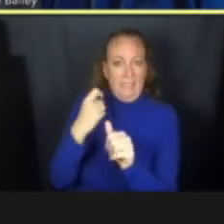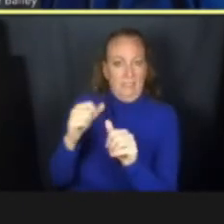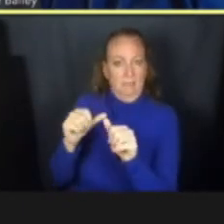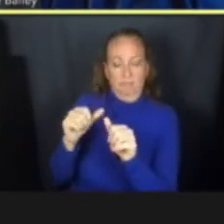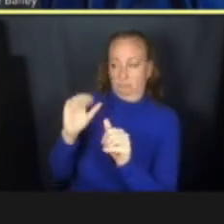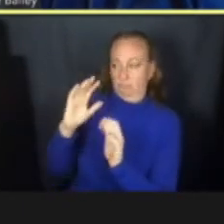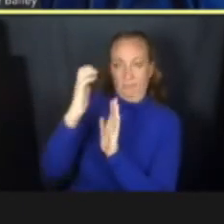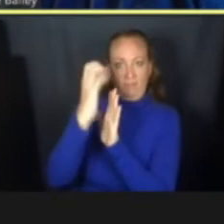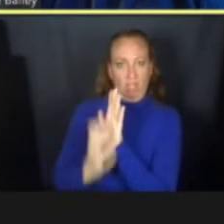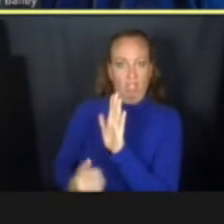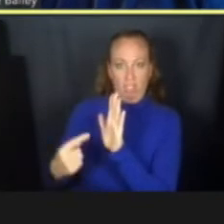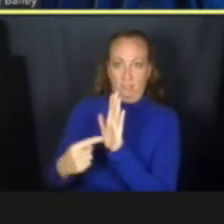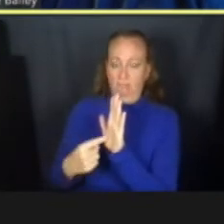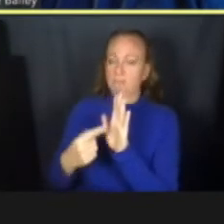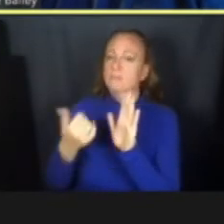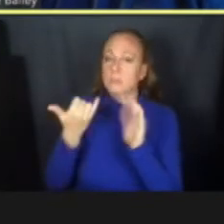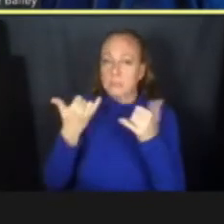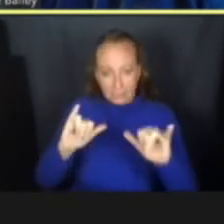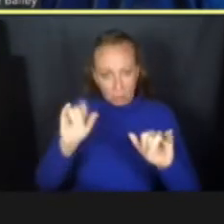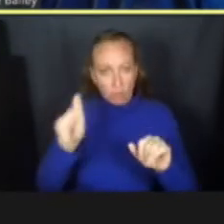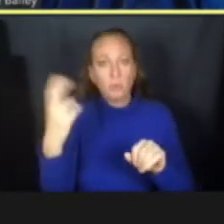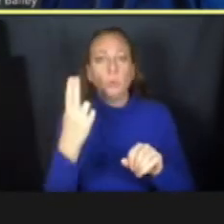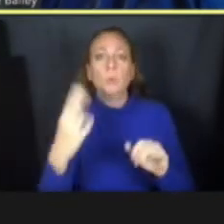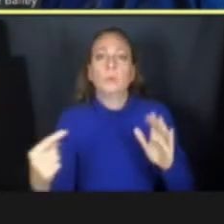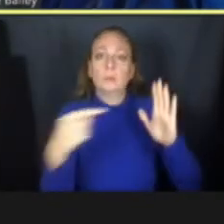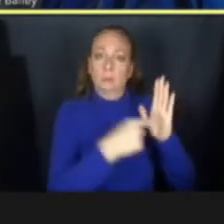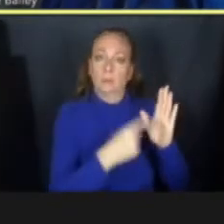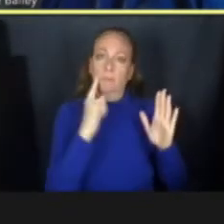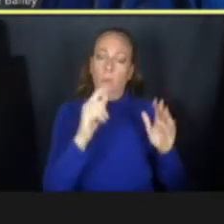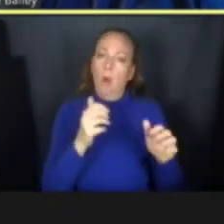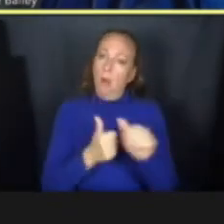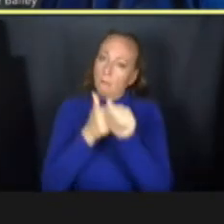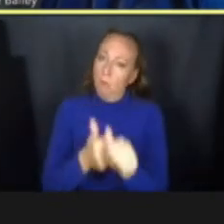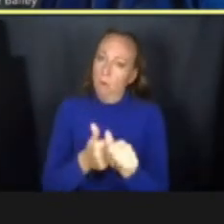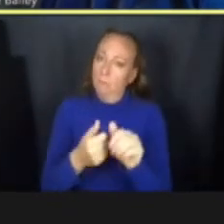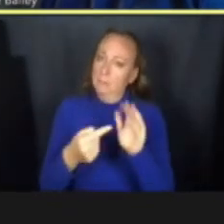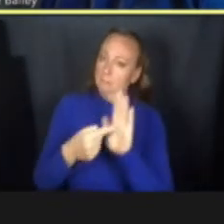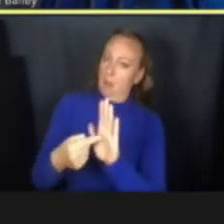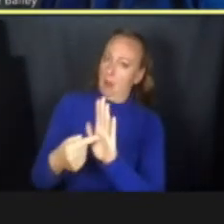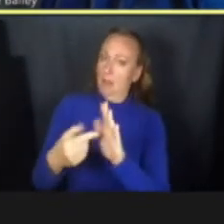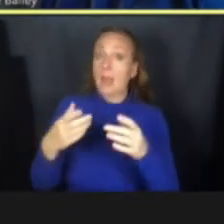you know, you should use for conformance modeling while paying attention to what is going on in WCAG 3.